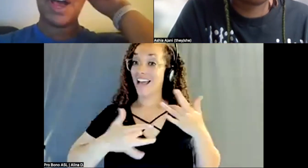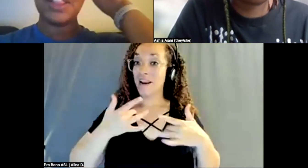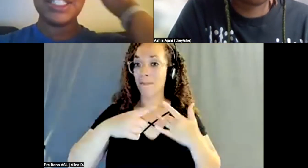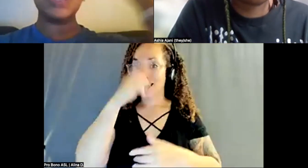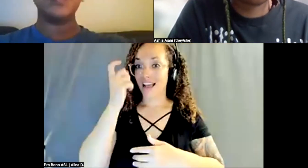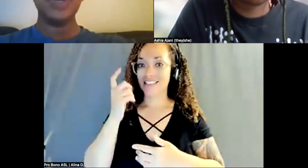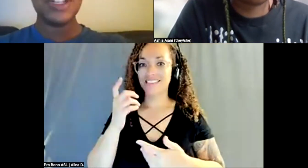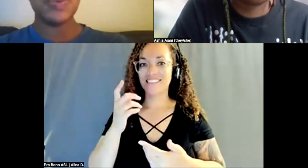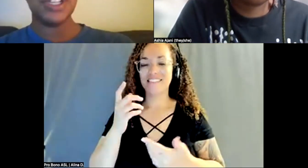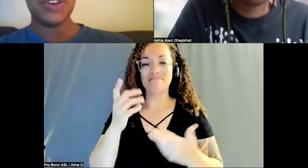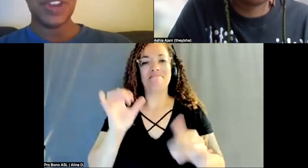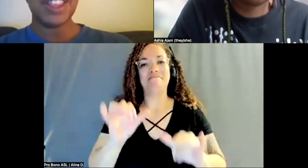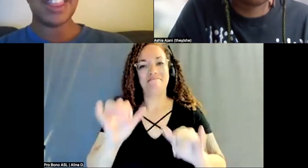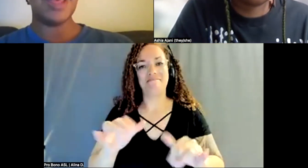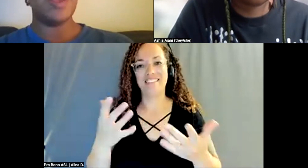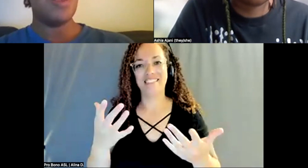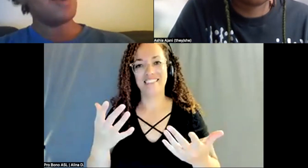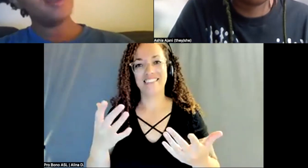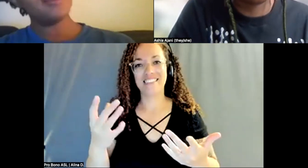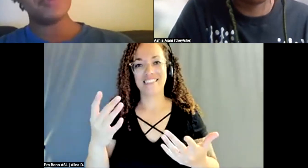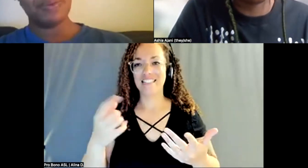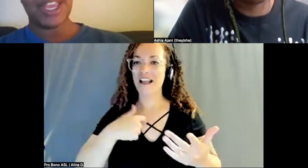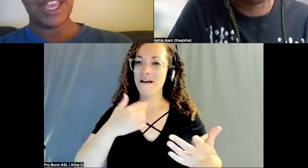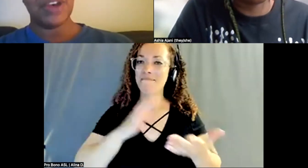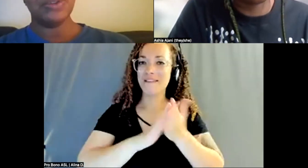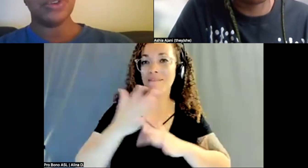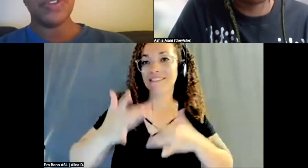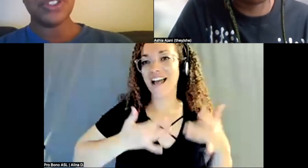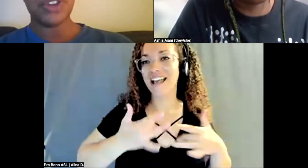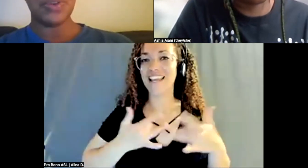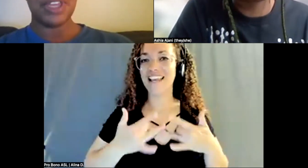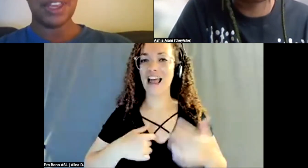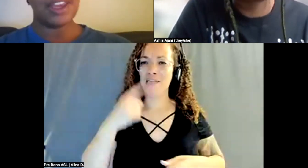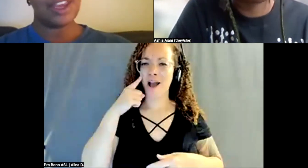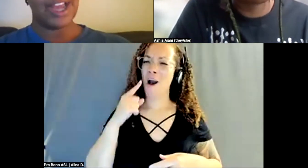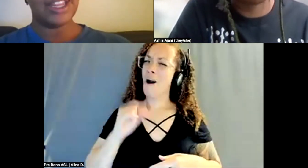wow, this is really, really great that I come from a man who drove his truck through a KKK rally